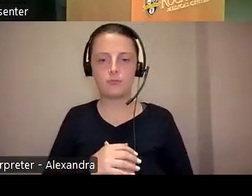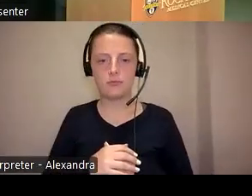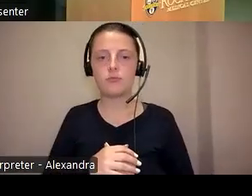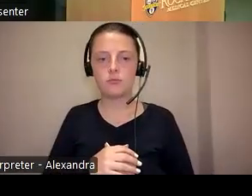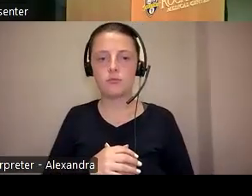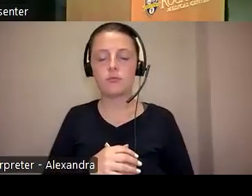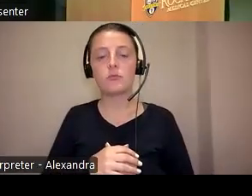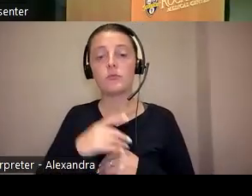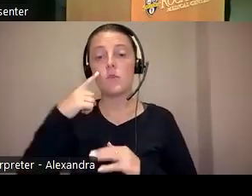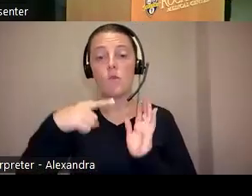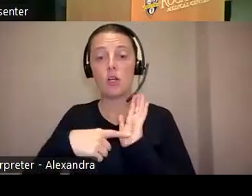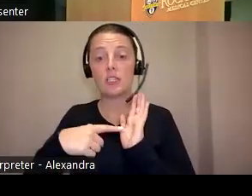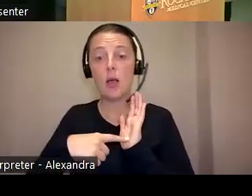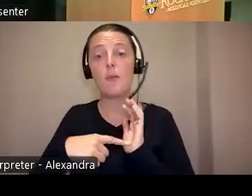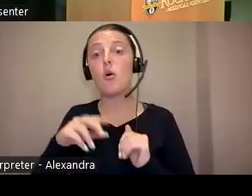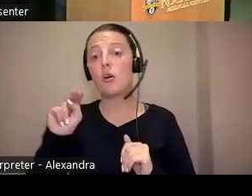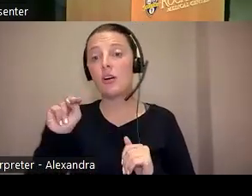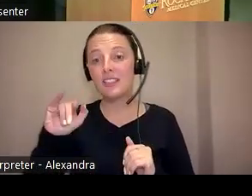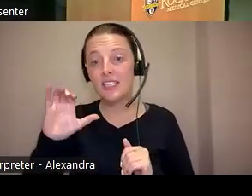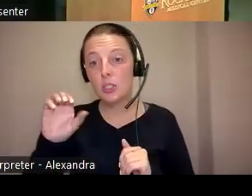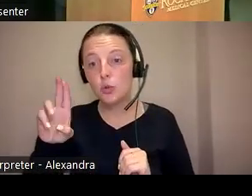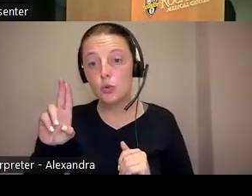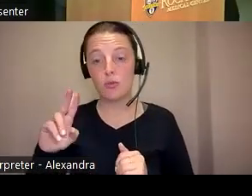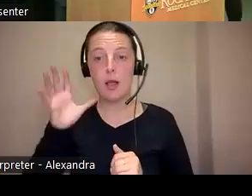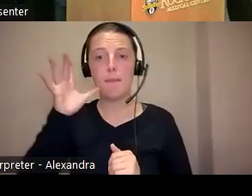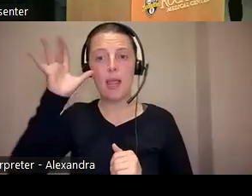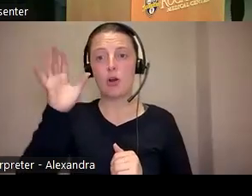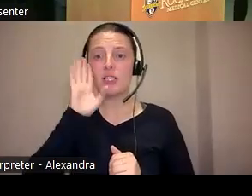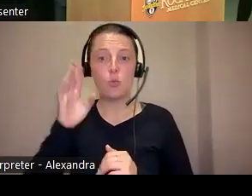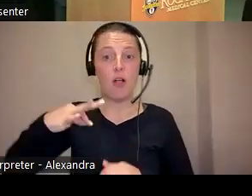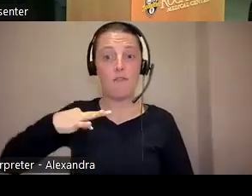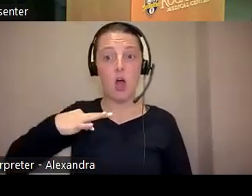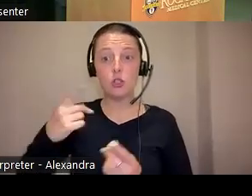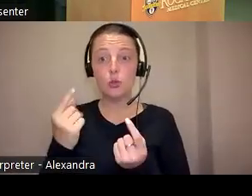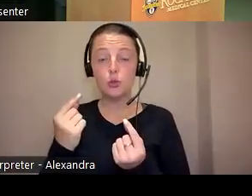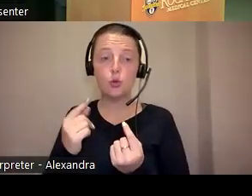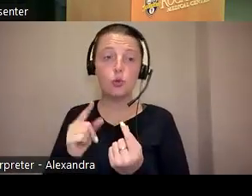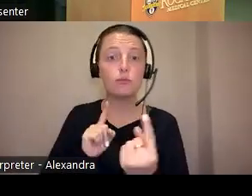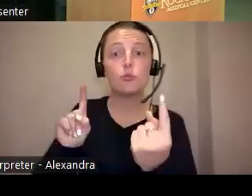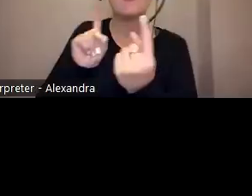the NICU where there are parents volunteering to meet other parents and where our quality team